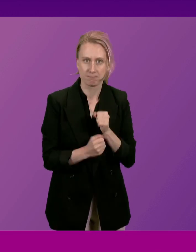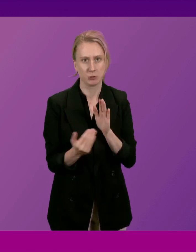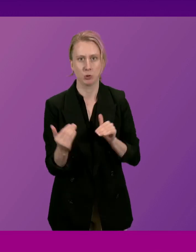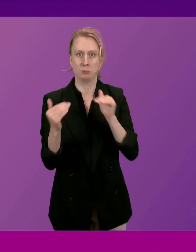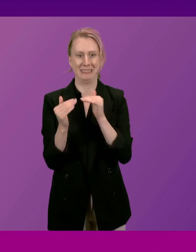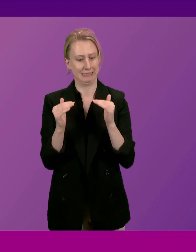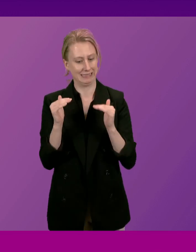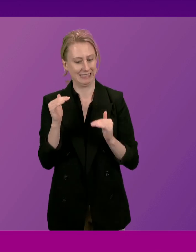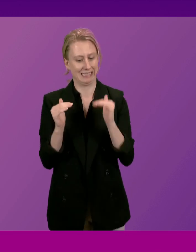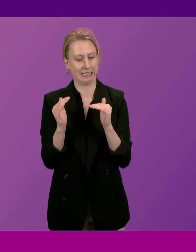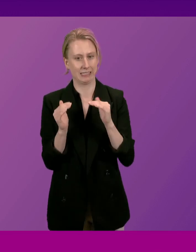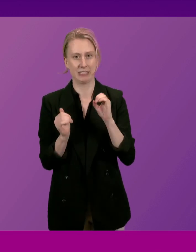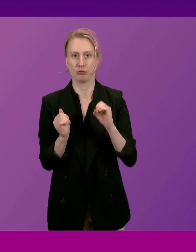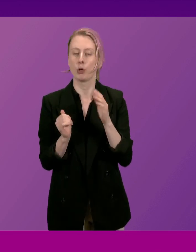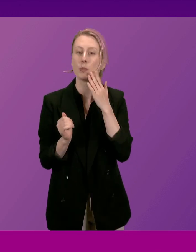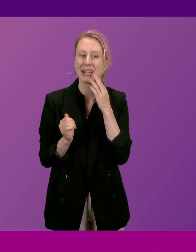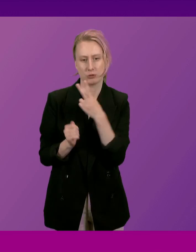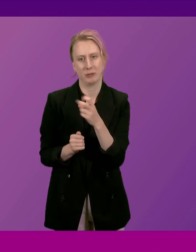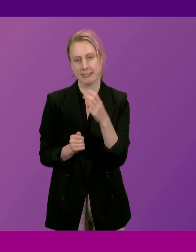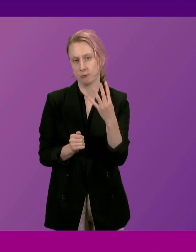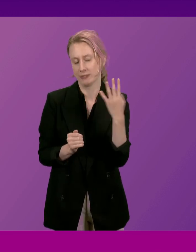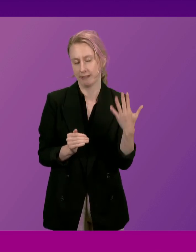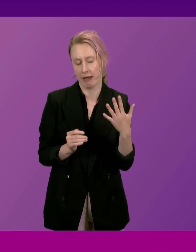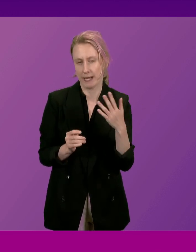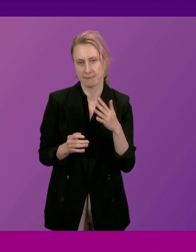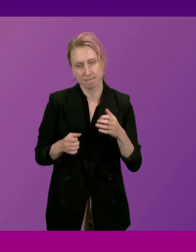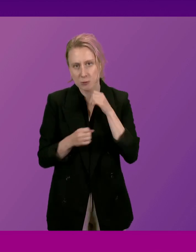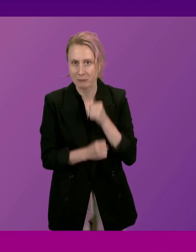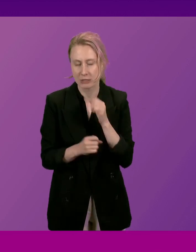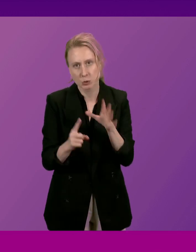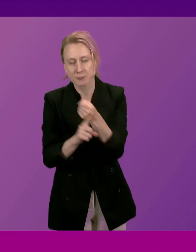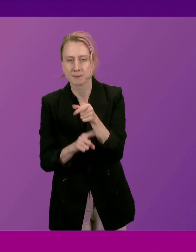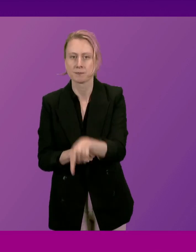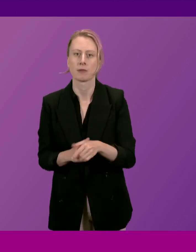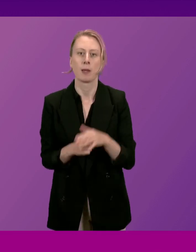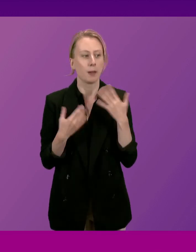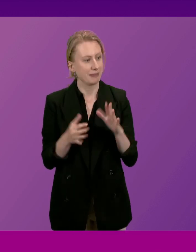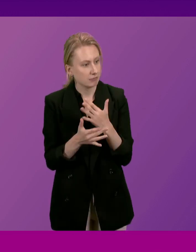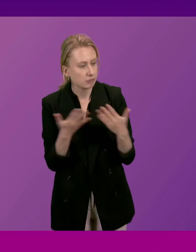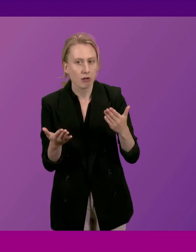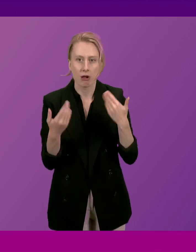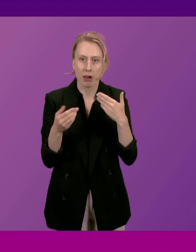net zero emissions by 2045. We recently put a number of vital climate measures in the budget,